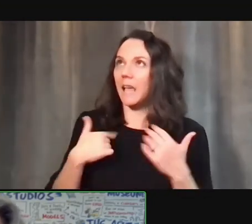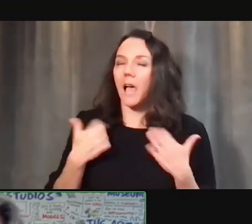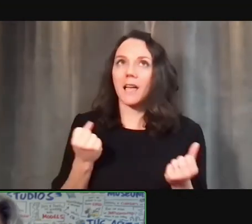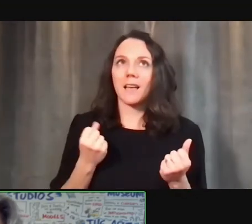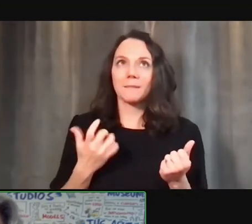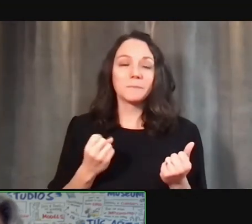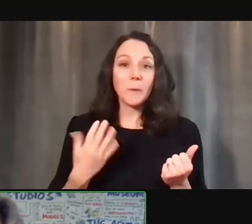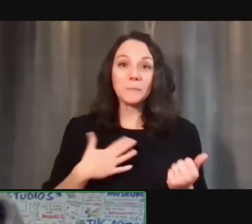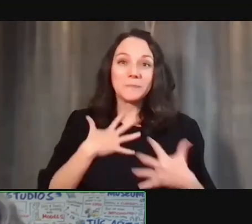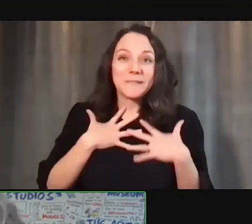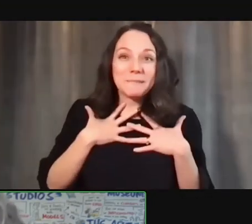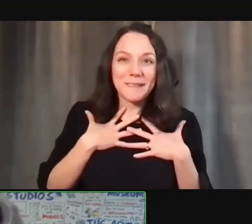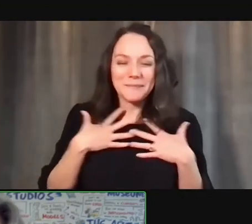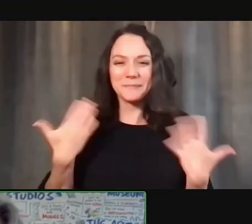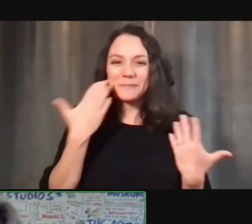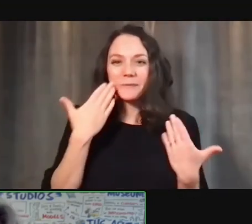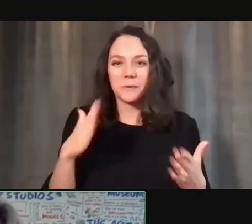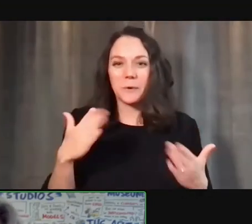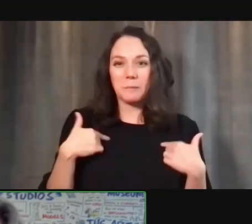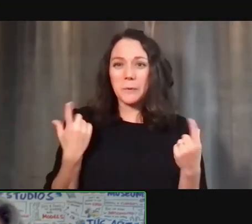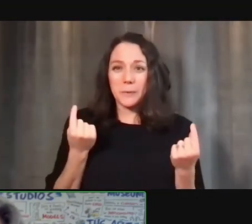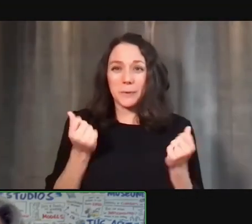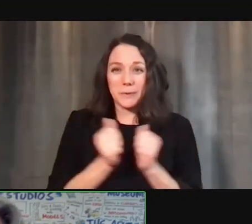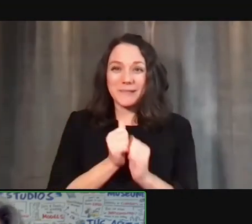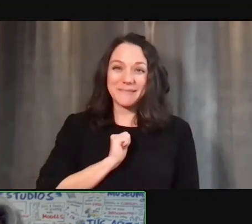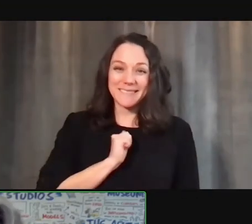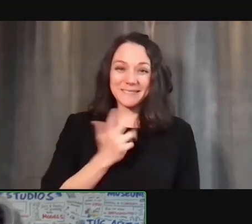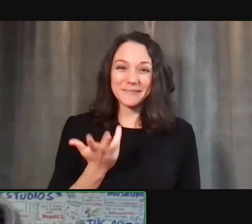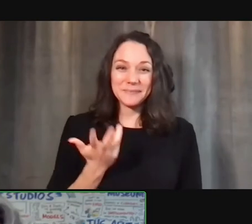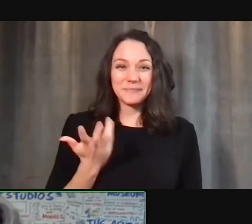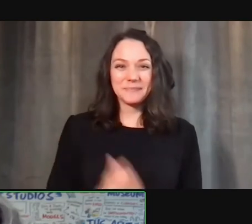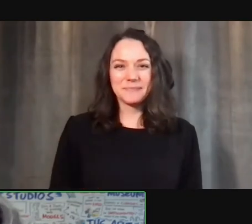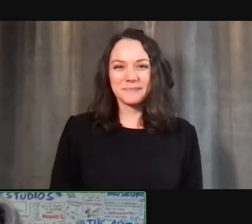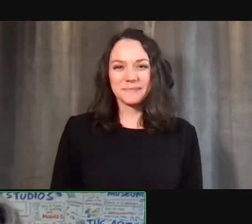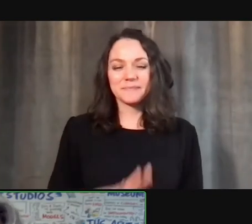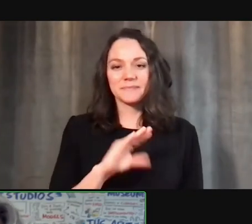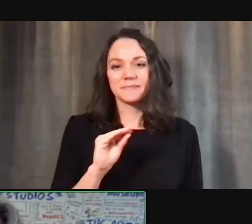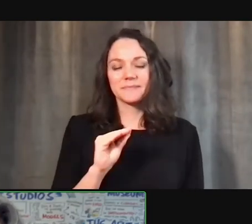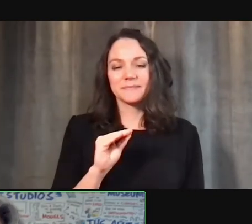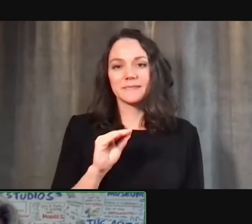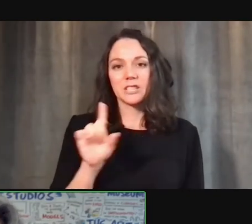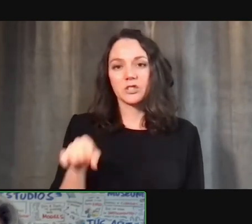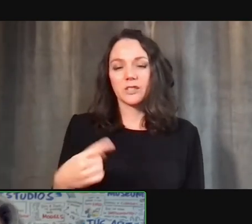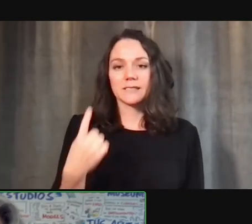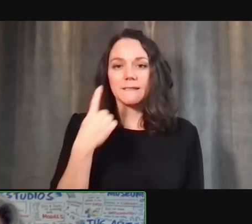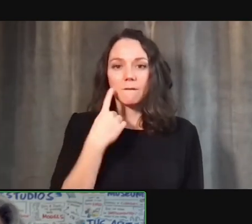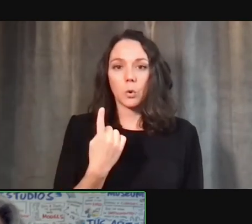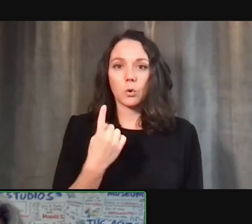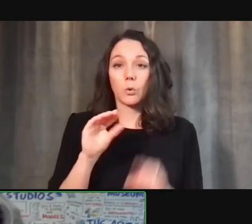I don't know what I'm going to do with myself, and I, just, for organizational purposes,